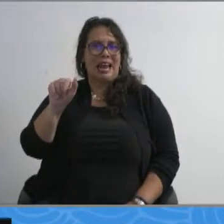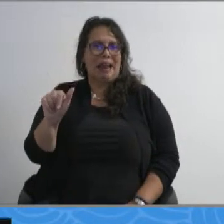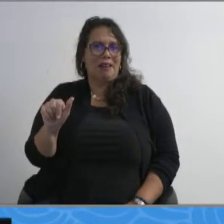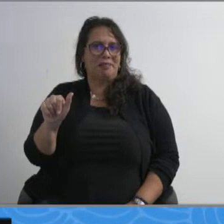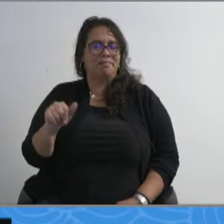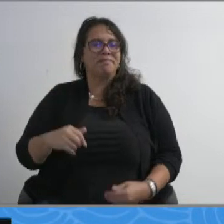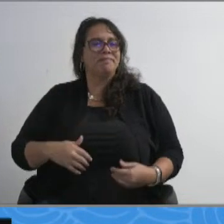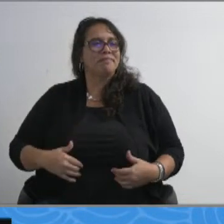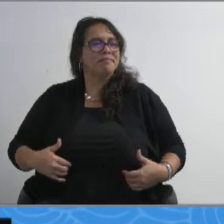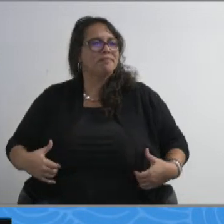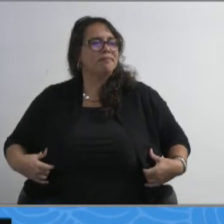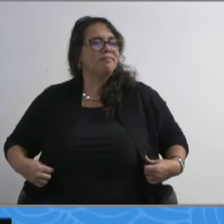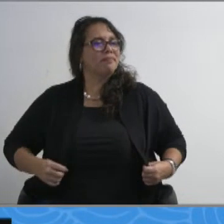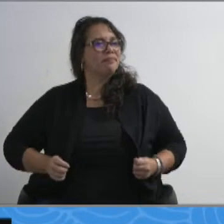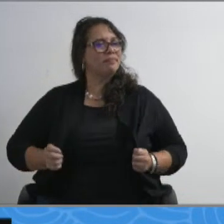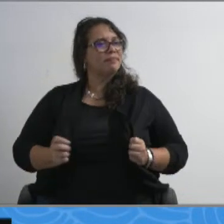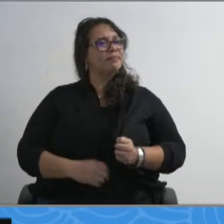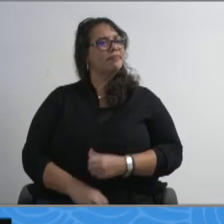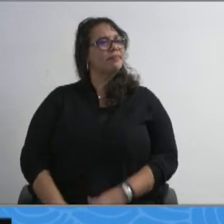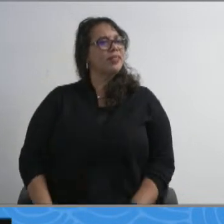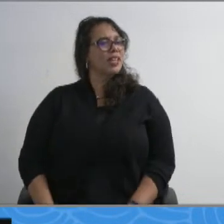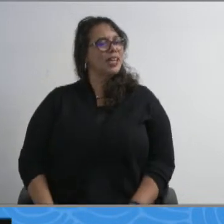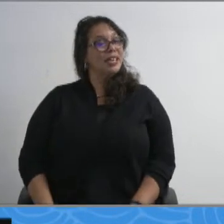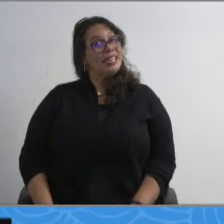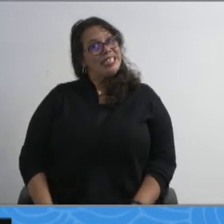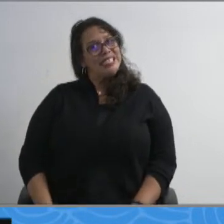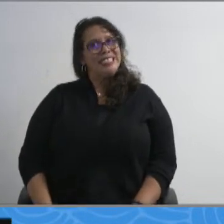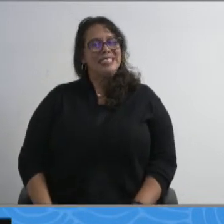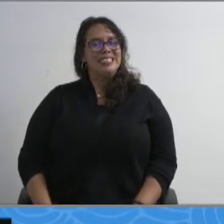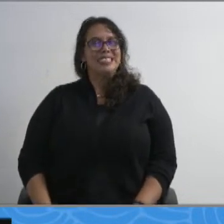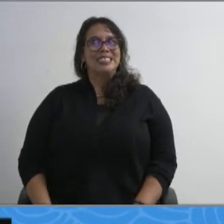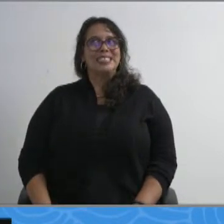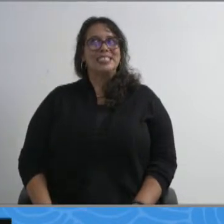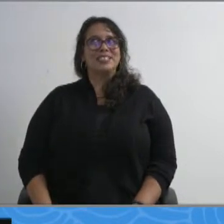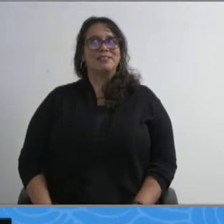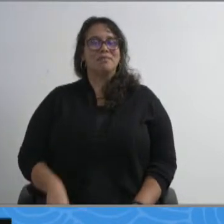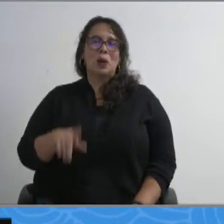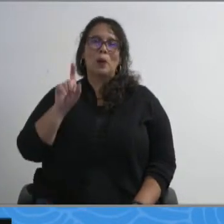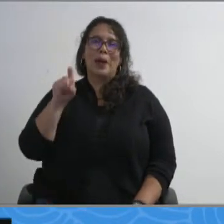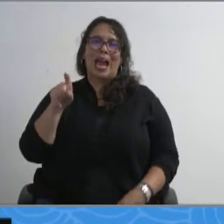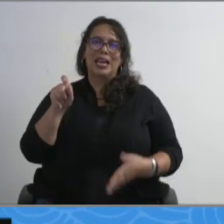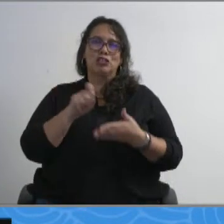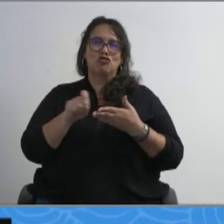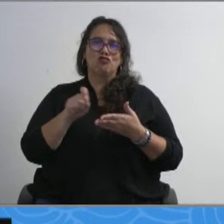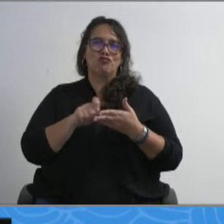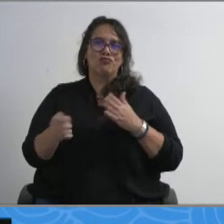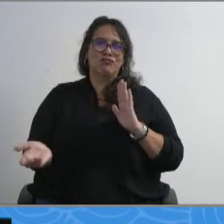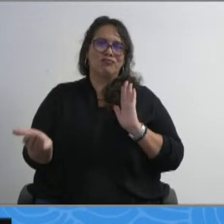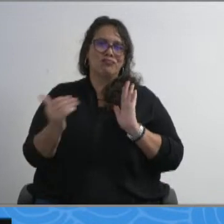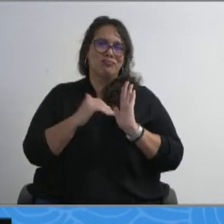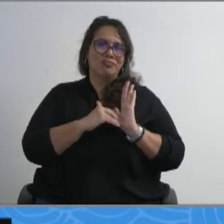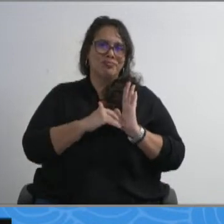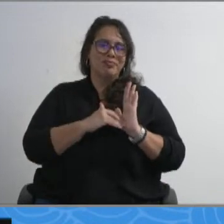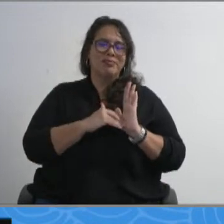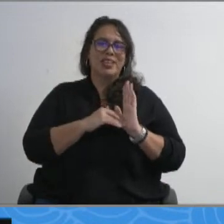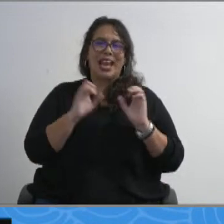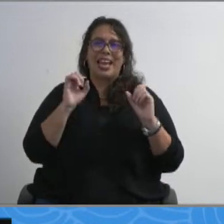So, that I wanna take a long time talking about 'cause we had to rewrite the entire educator equity section